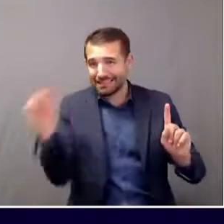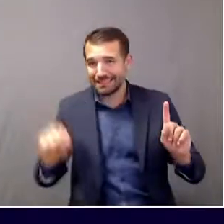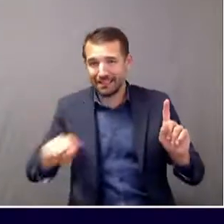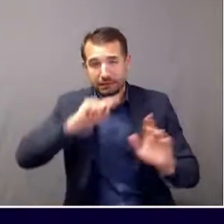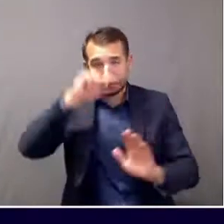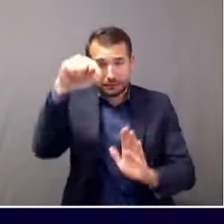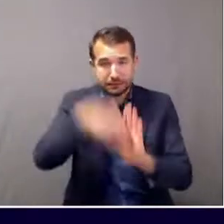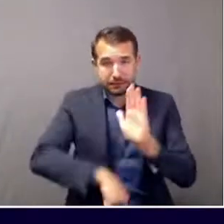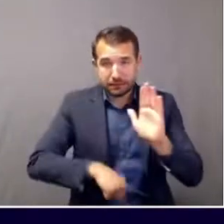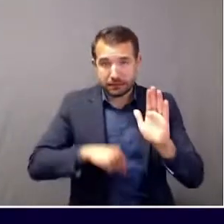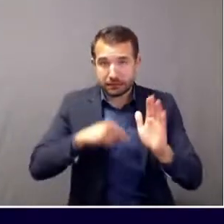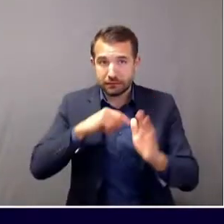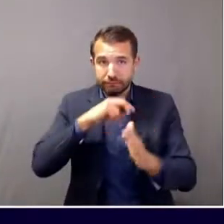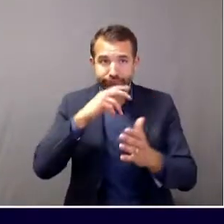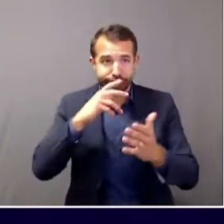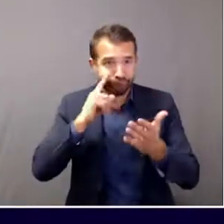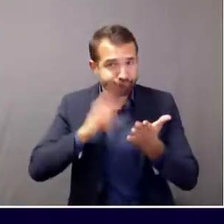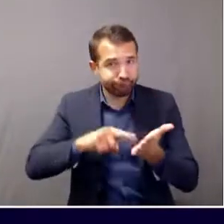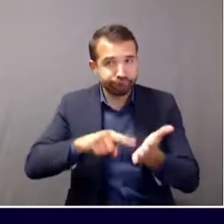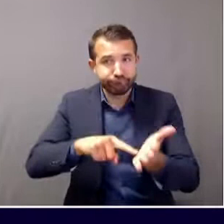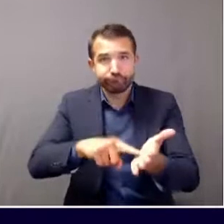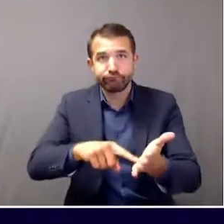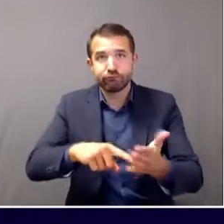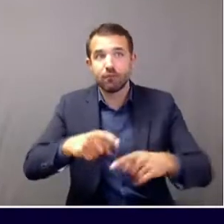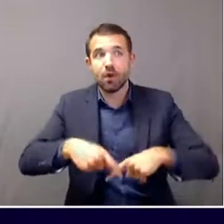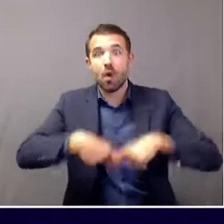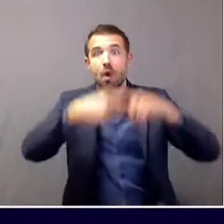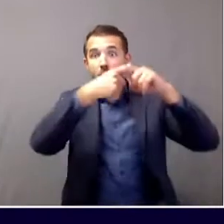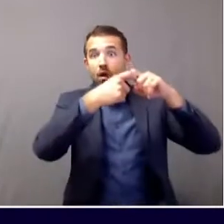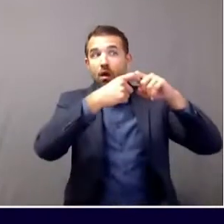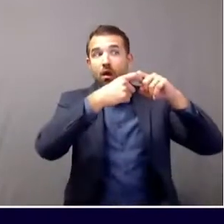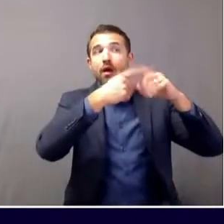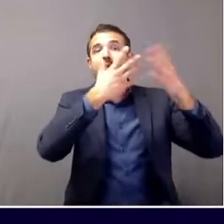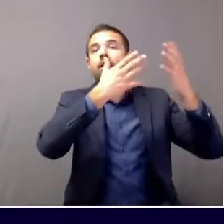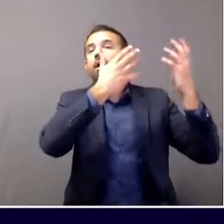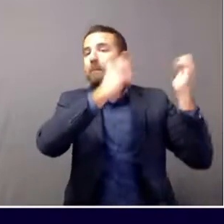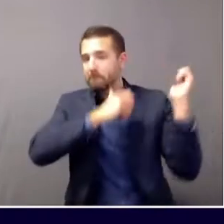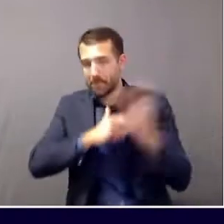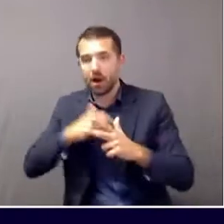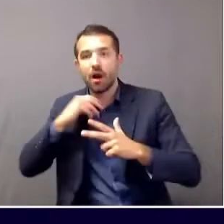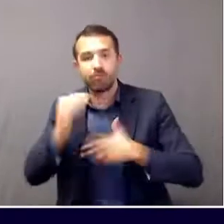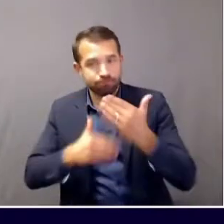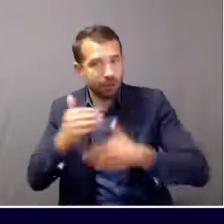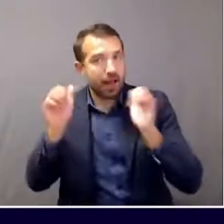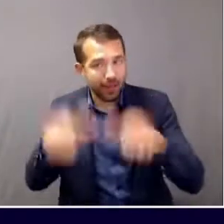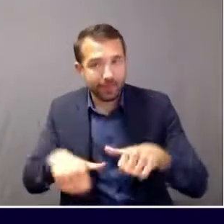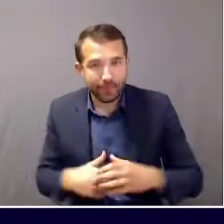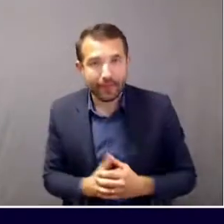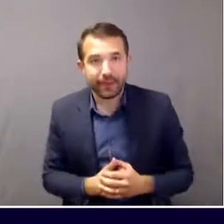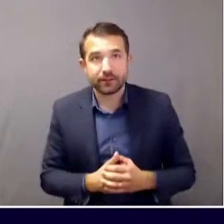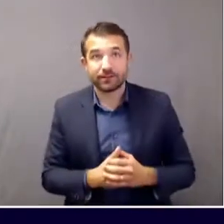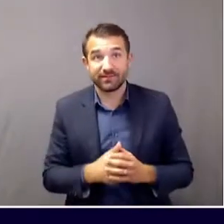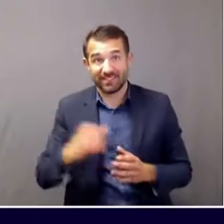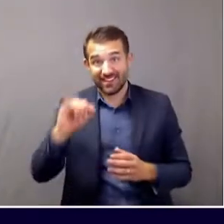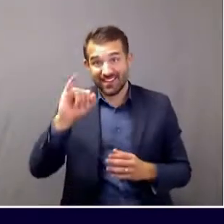look at it the trial is in paused by converse it it's even